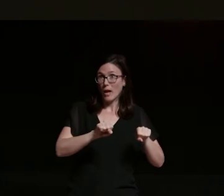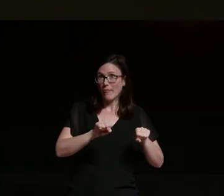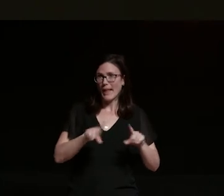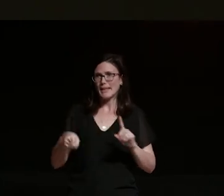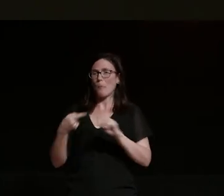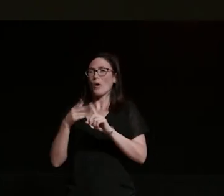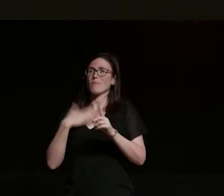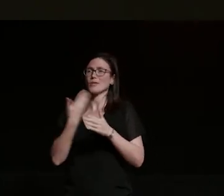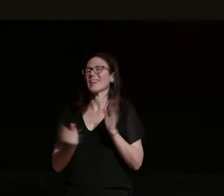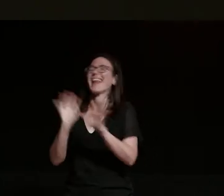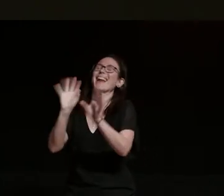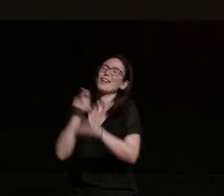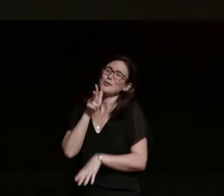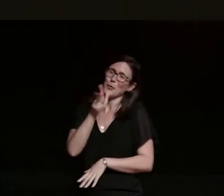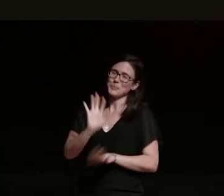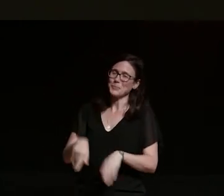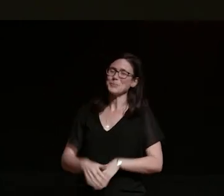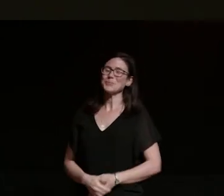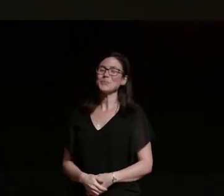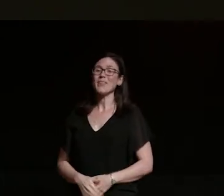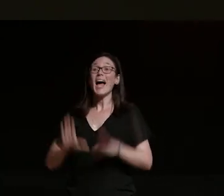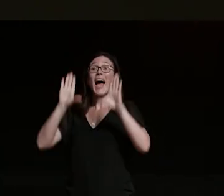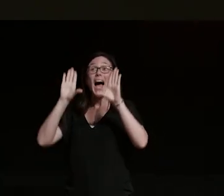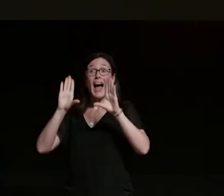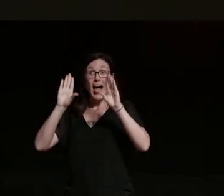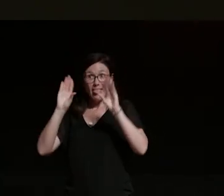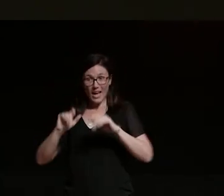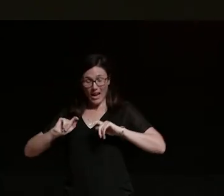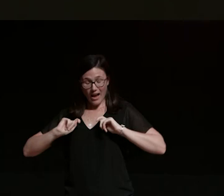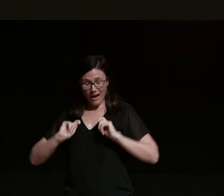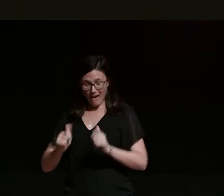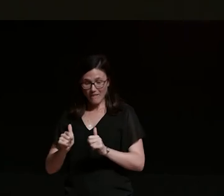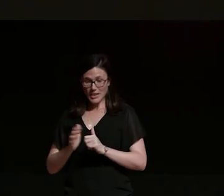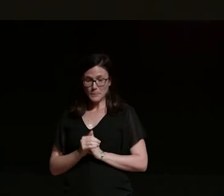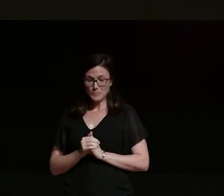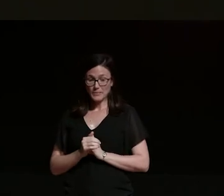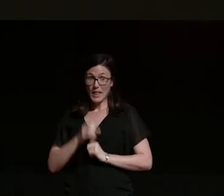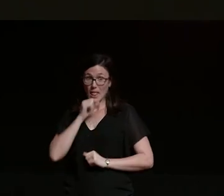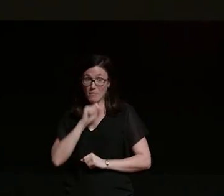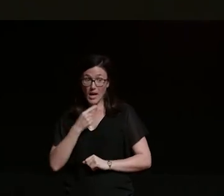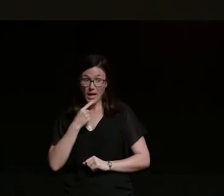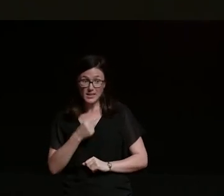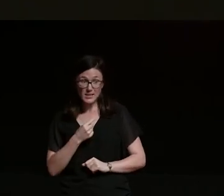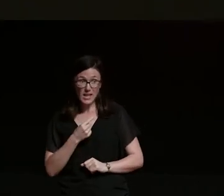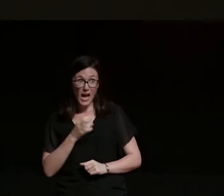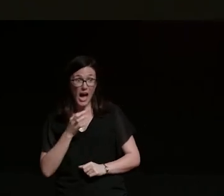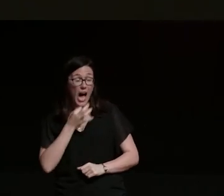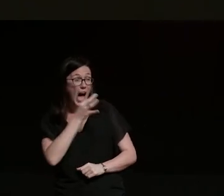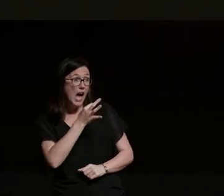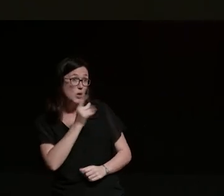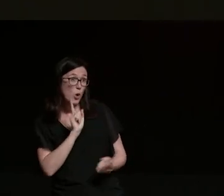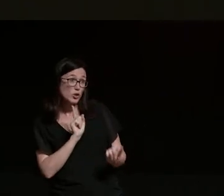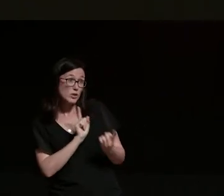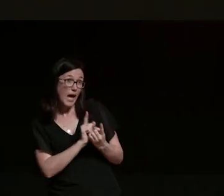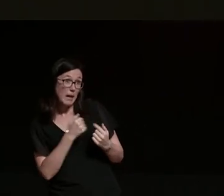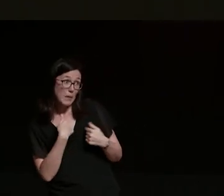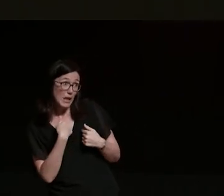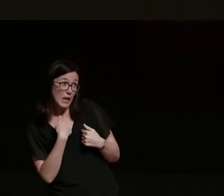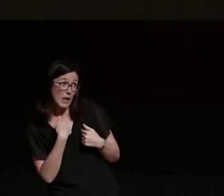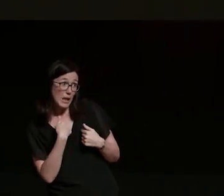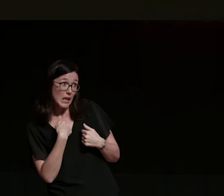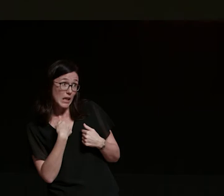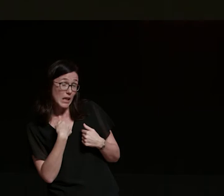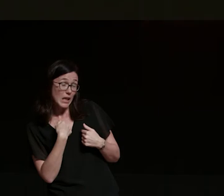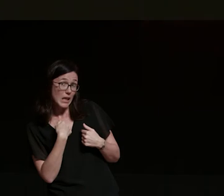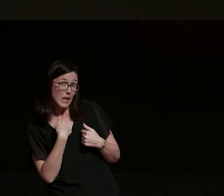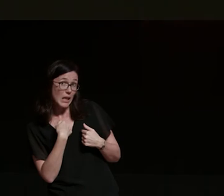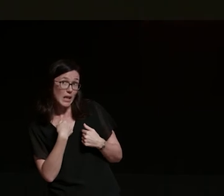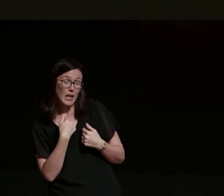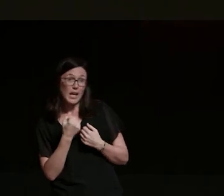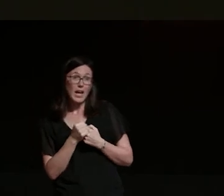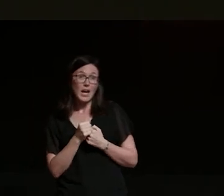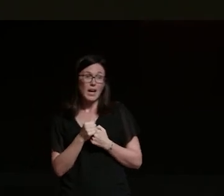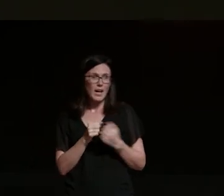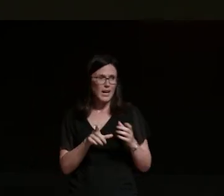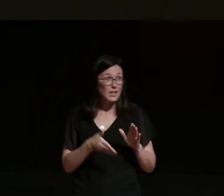it wasn't um and then afterwards he had the balls to ask me out on a date yeah yeah i accepted no of